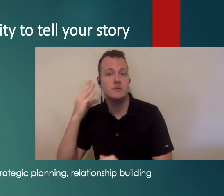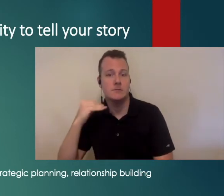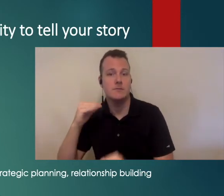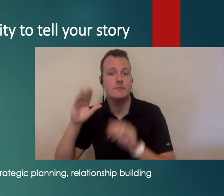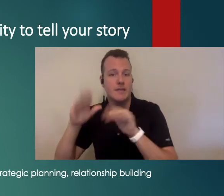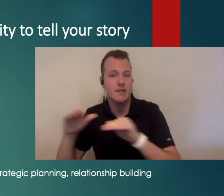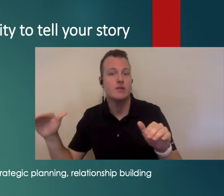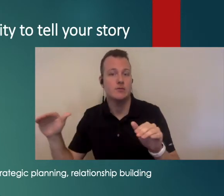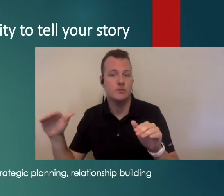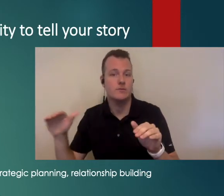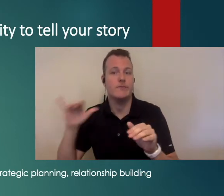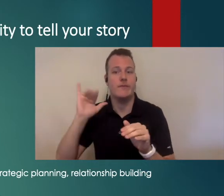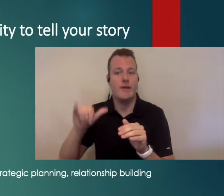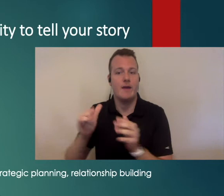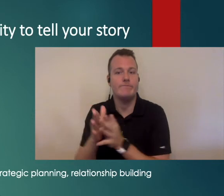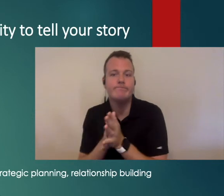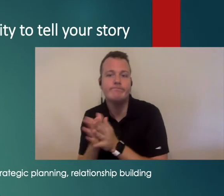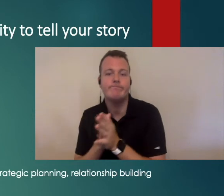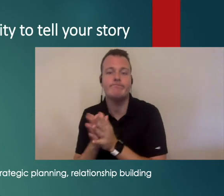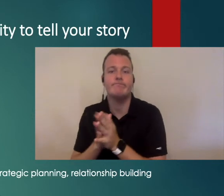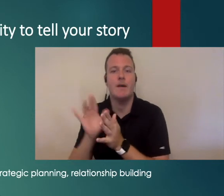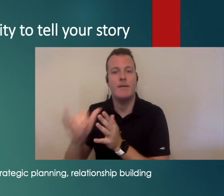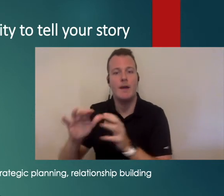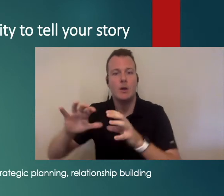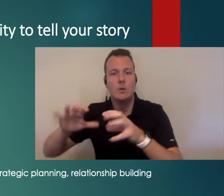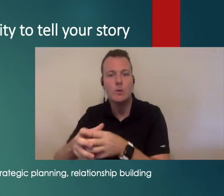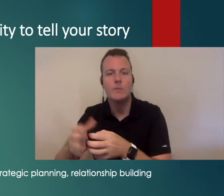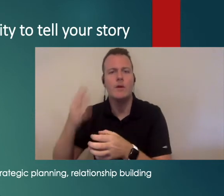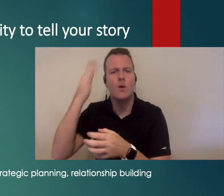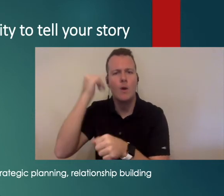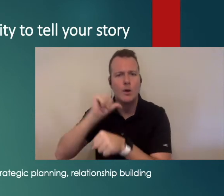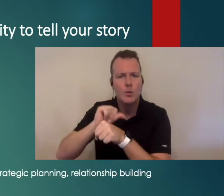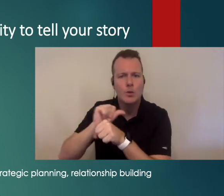drive in that population, and why you've worked with them, and what